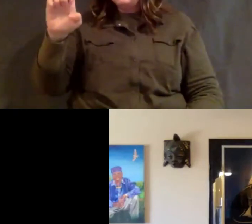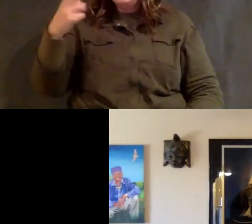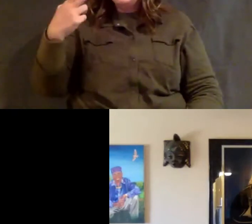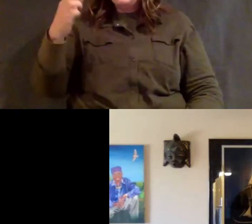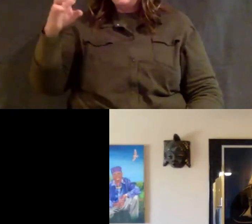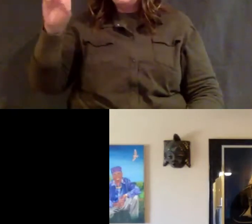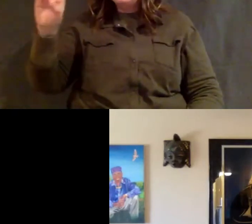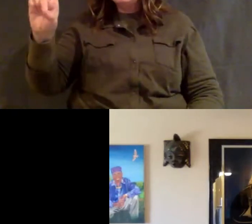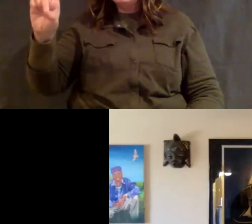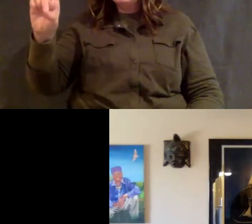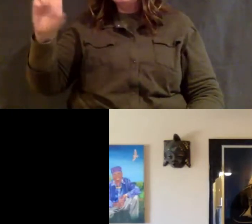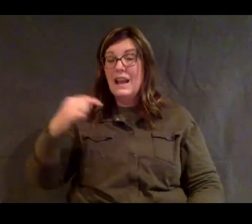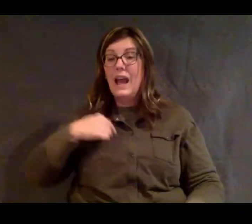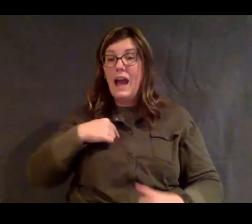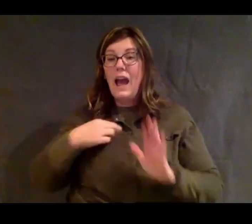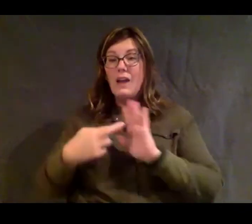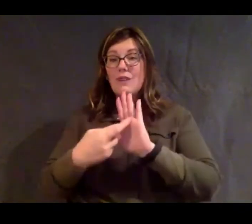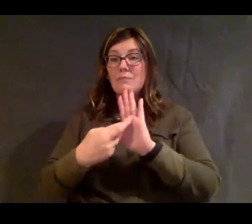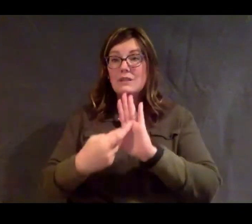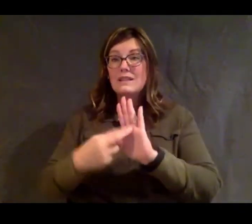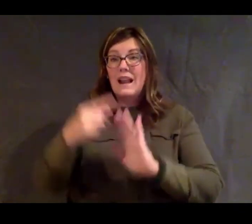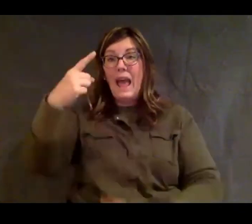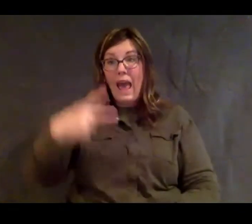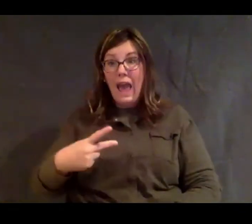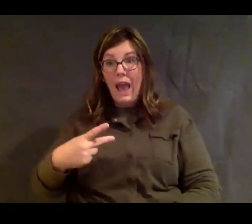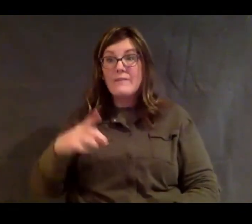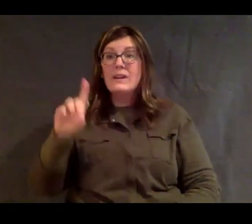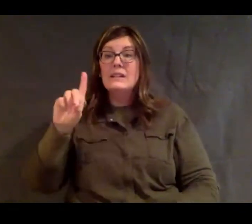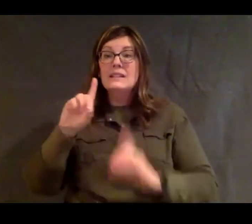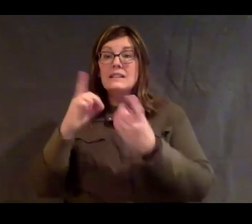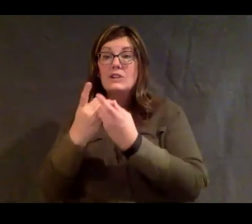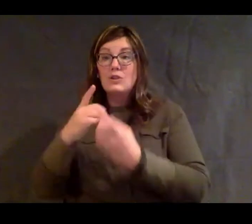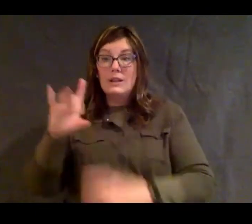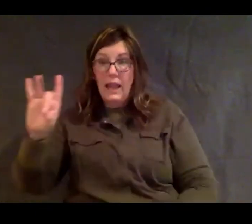represent house district 8 which is in central and northeast denver and today